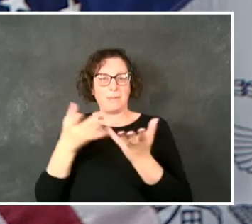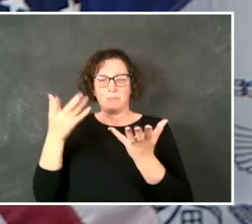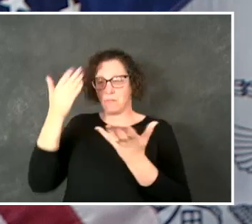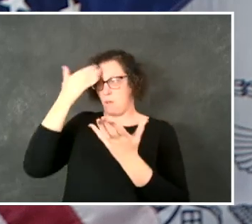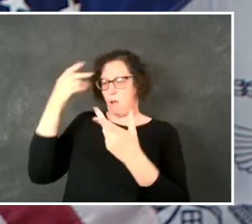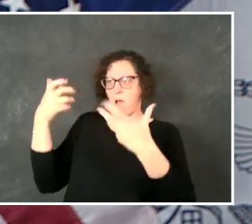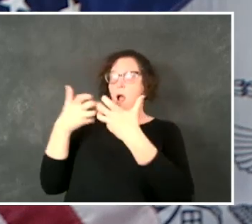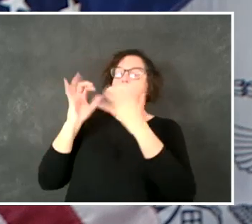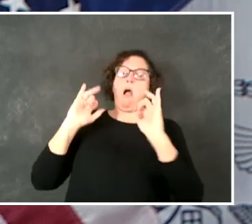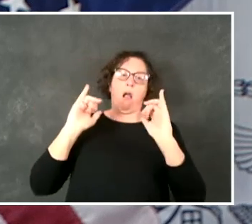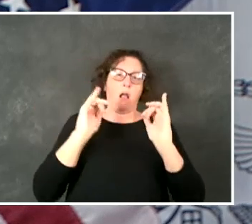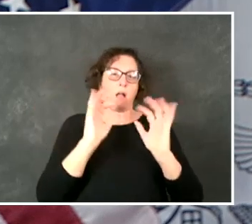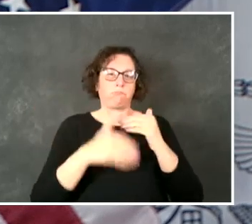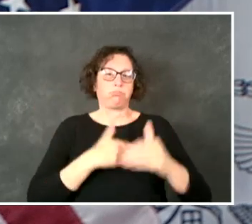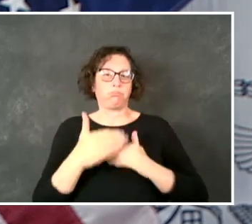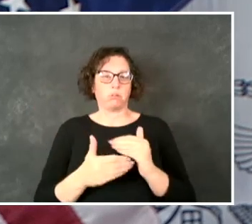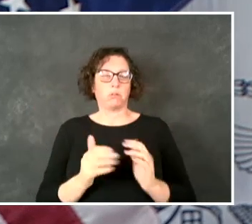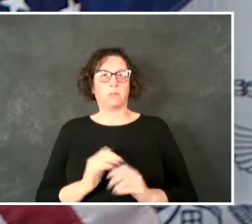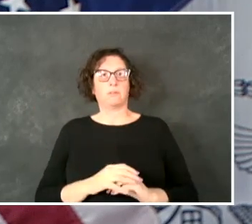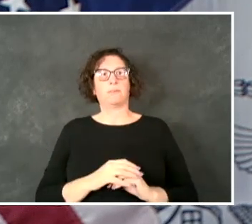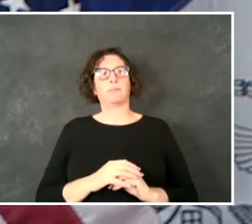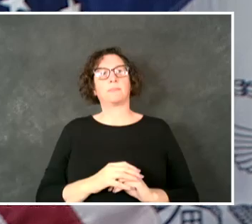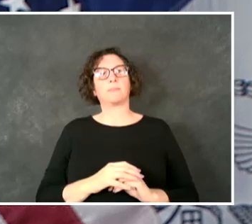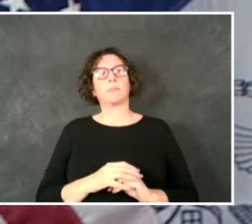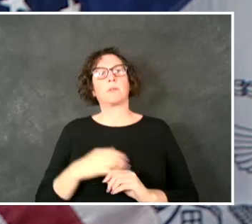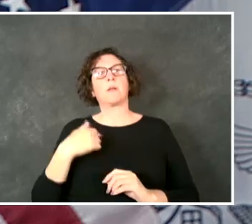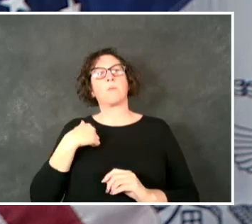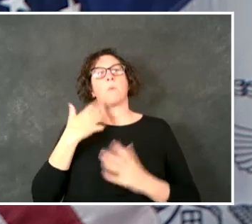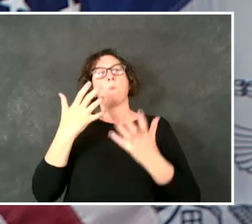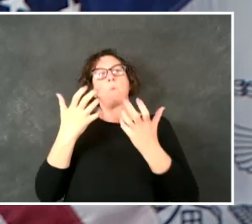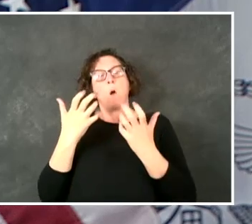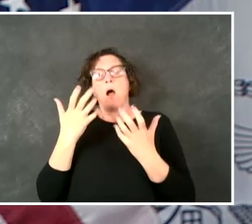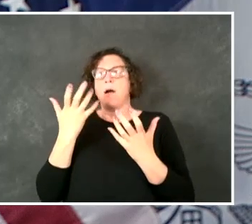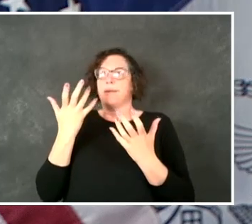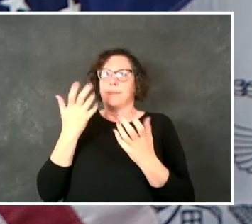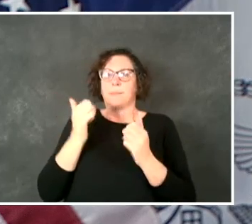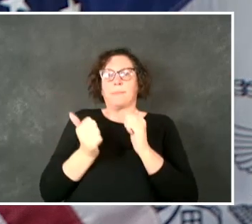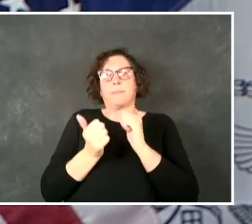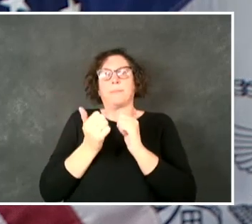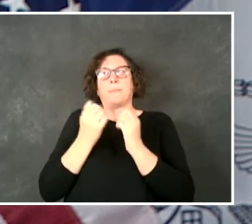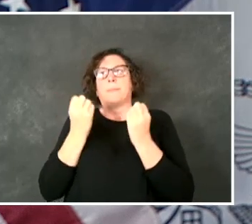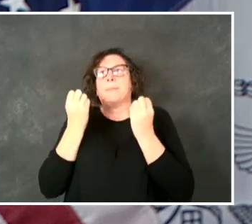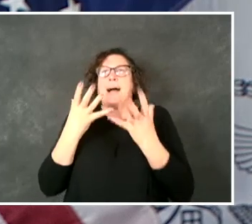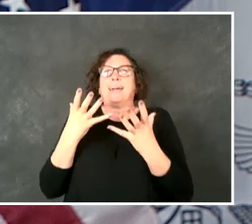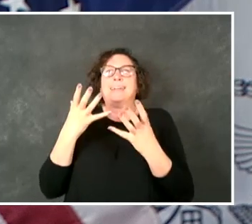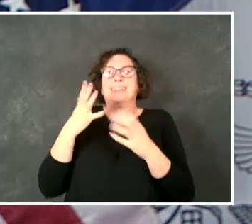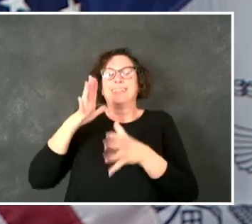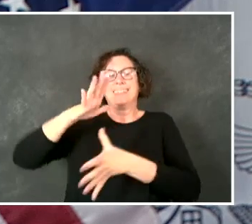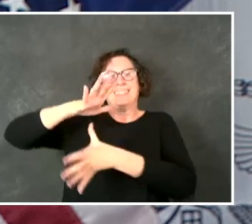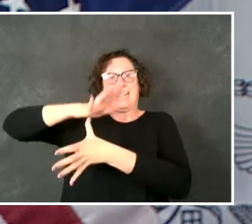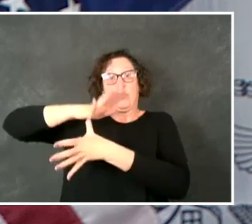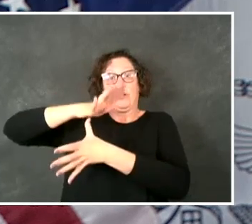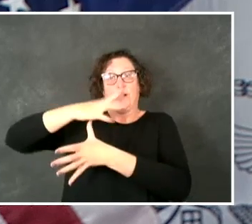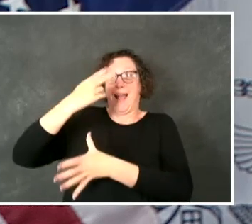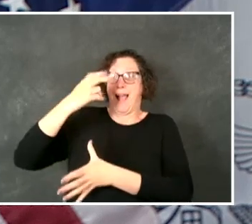WAY THAT ACCOUNTS FOR HOW DIFFICULT THIS EXPERIENCE HAS BEEN.